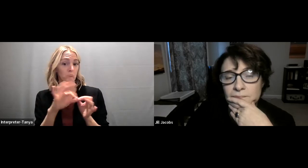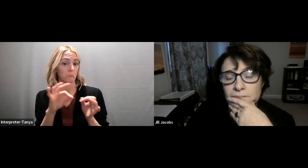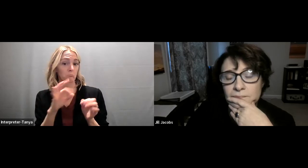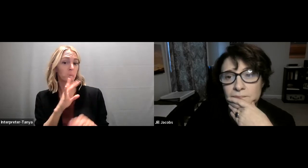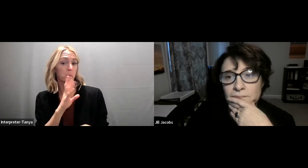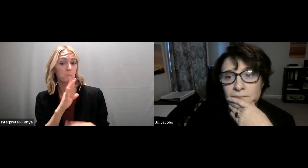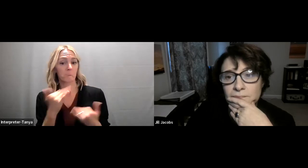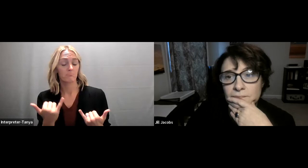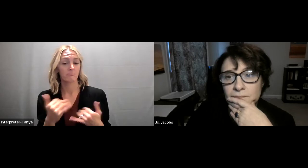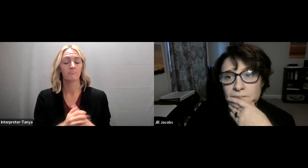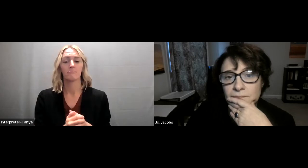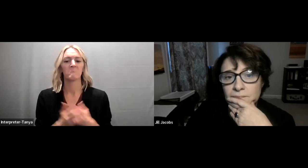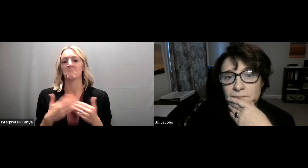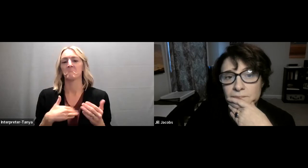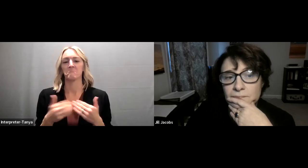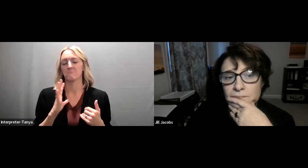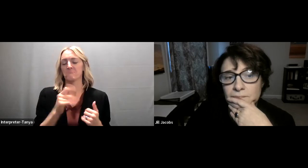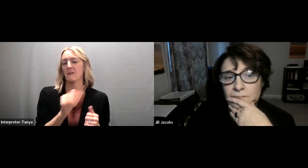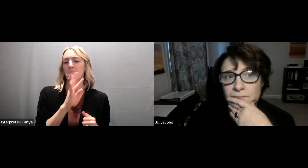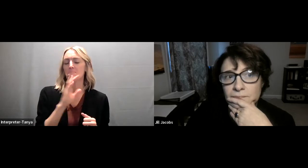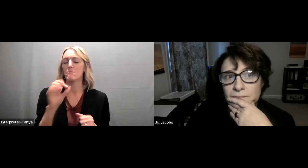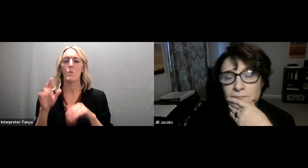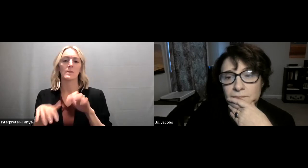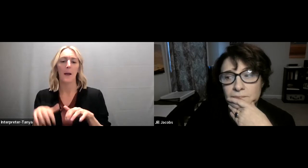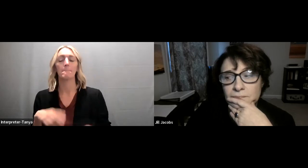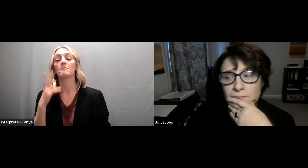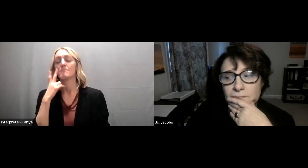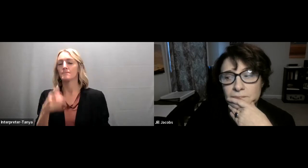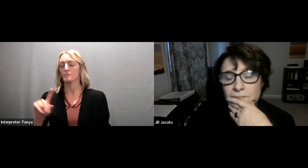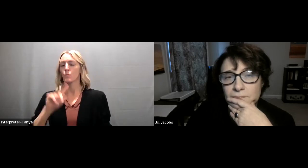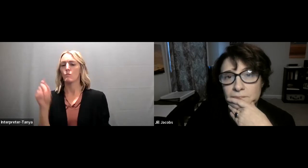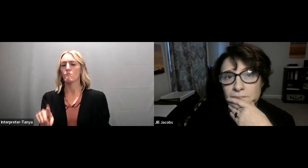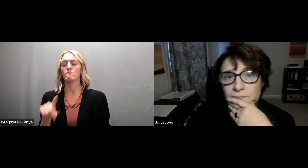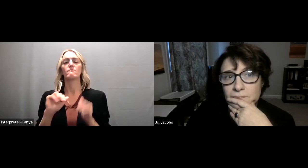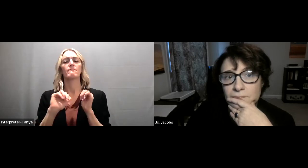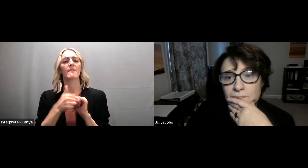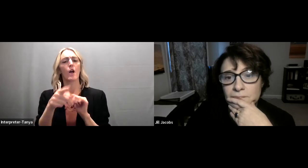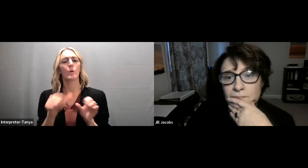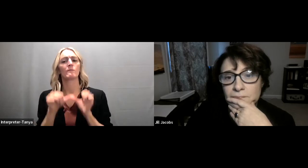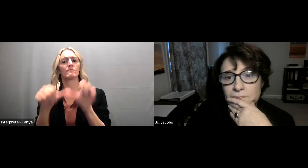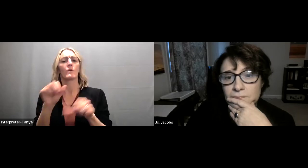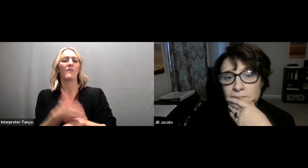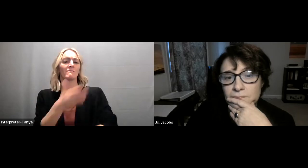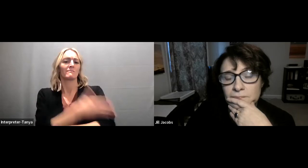Either way is fine. The question is, how do you maintain or enhance communication equity for thoses with diverse